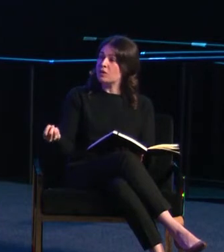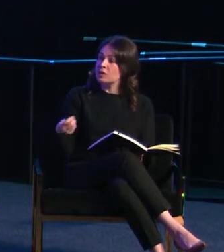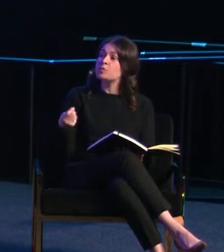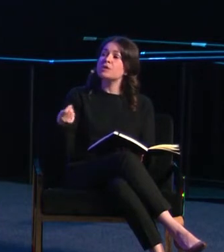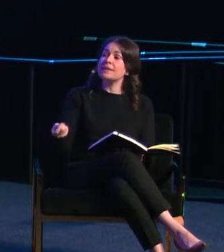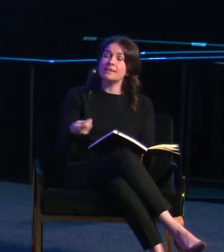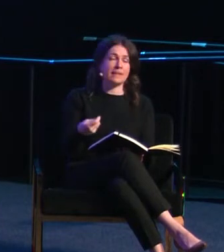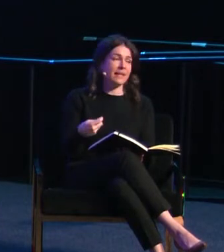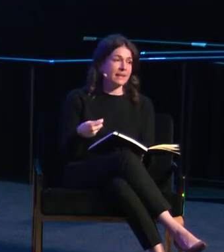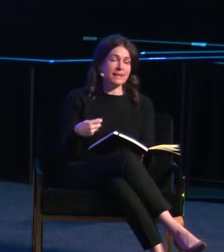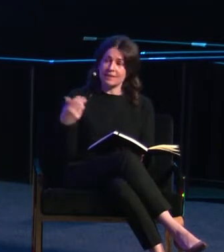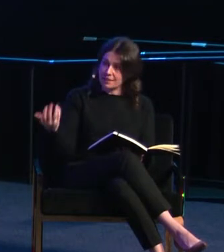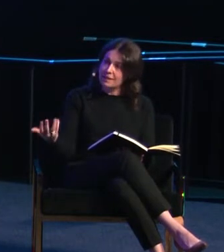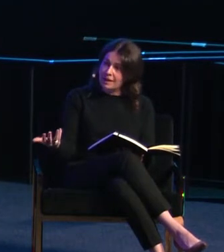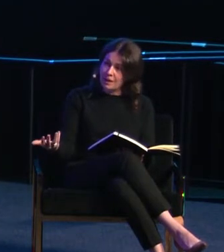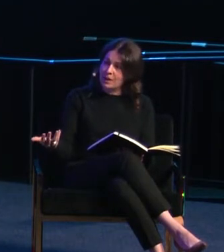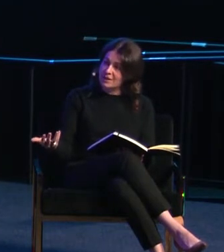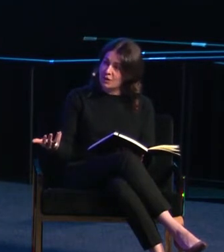the communities within the arts sector are quite strong.